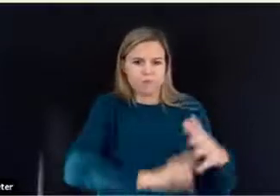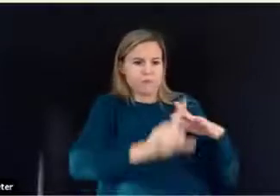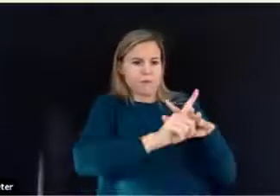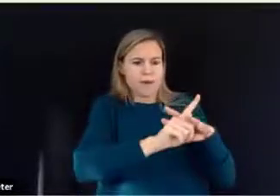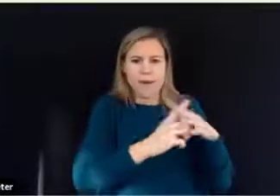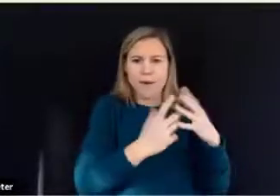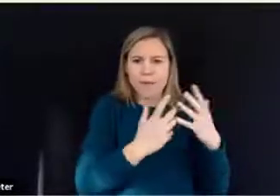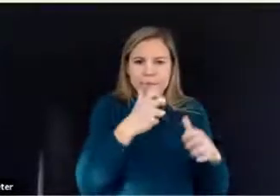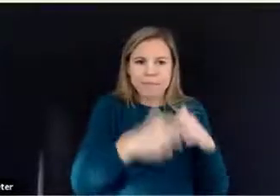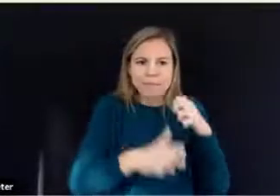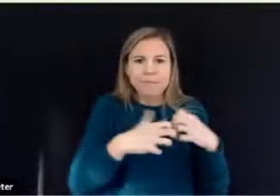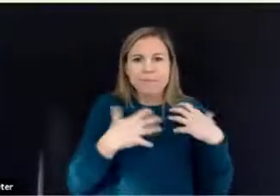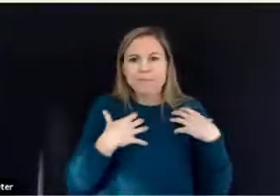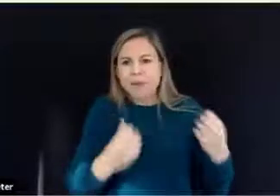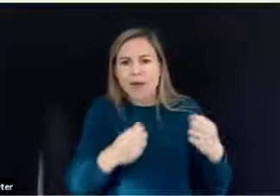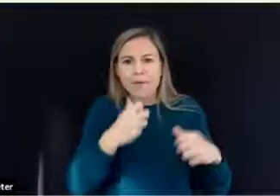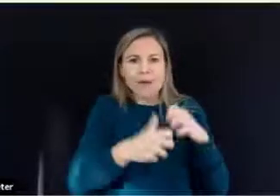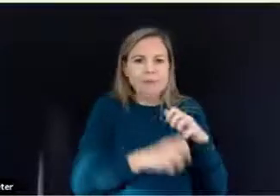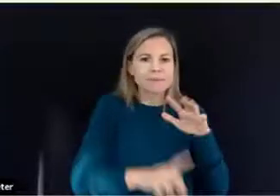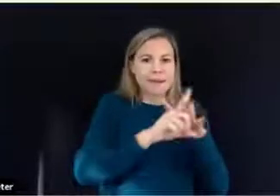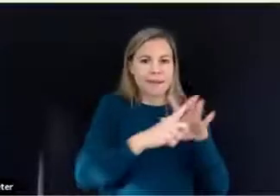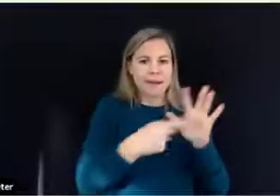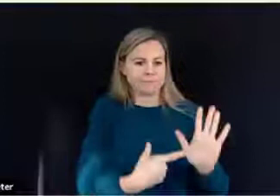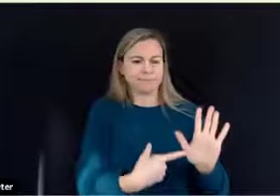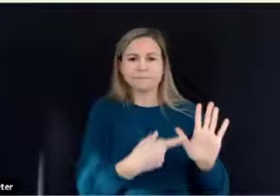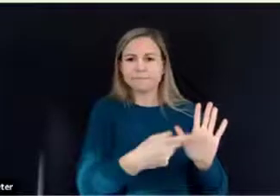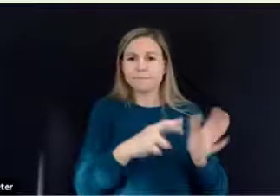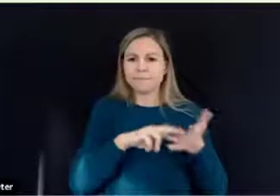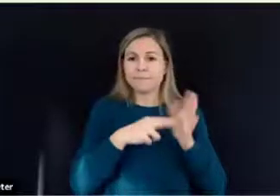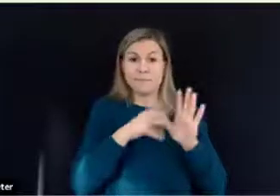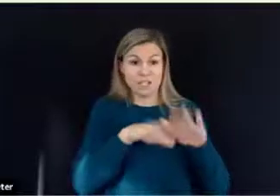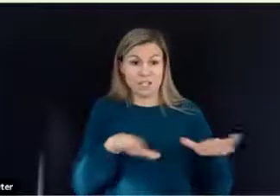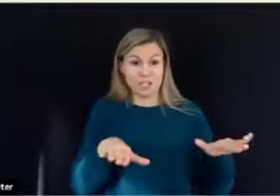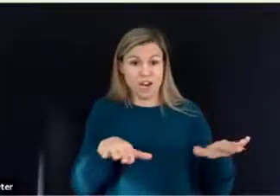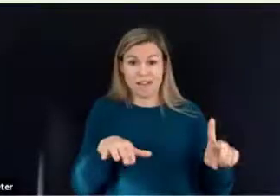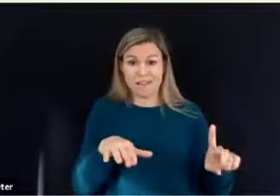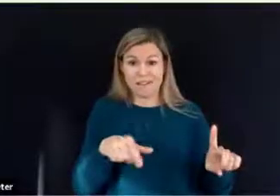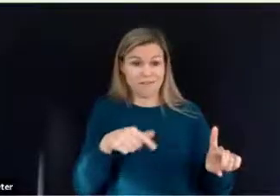and it doesn't necessarily mean that the child will not have prolonged survival.